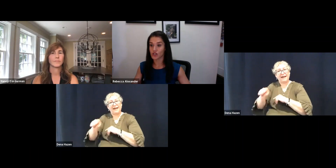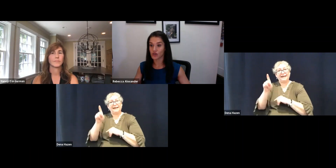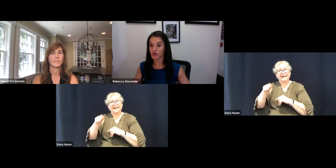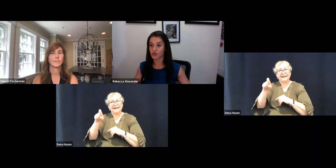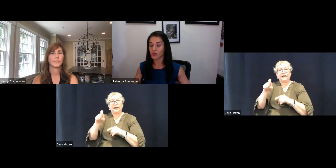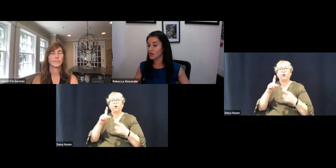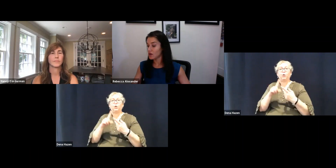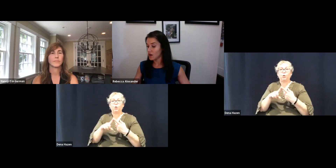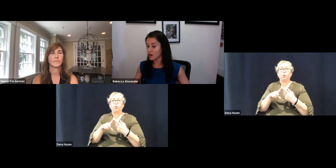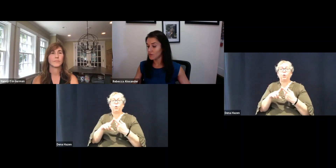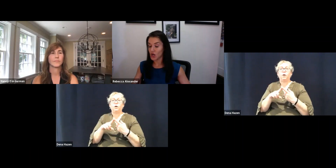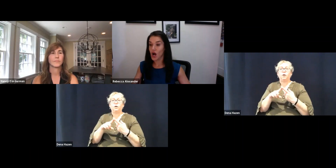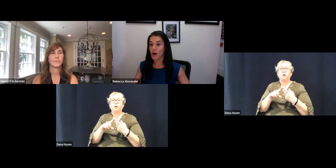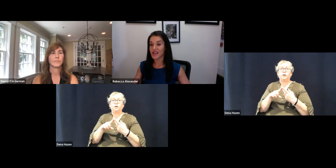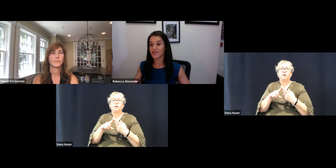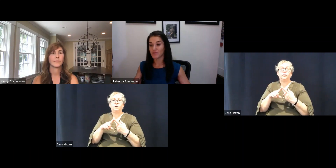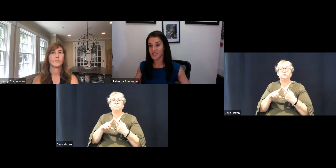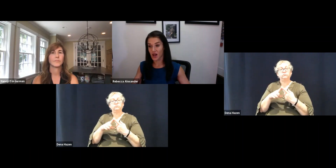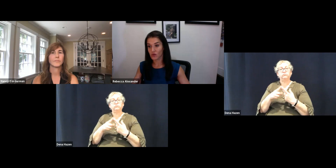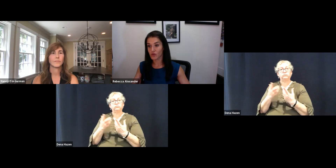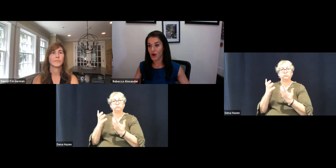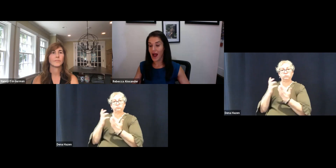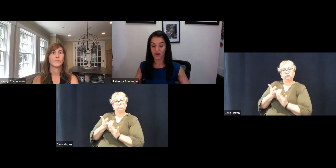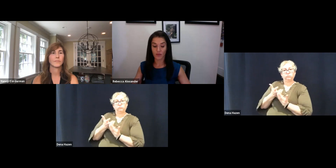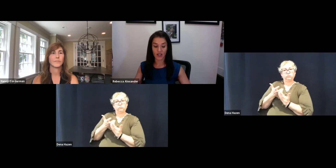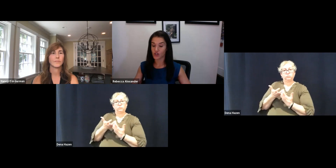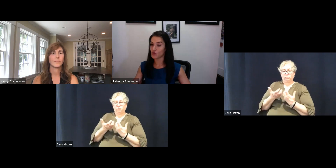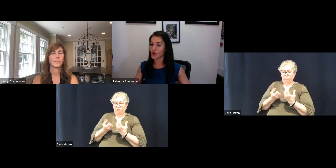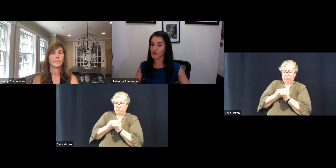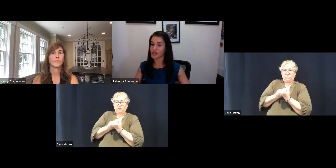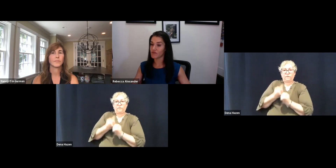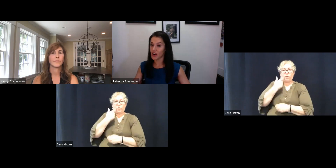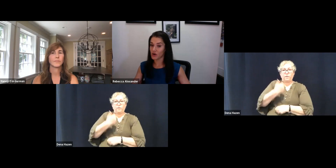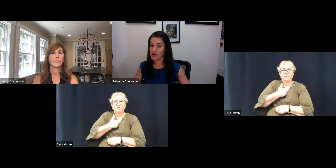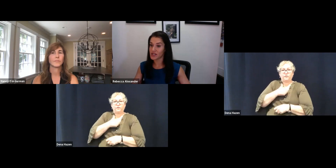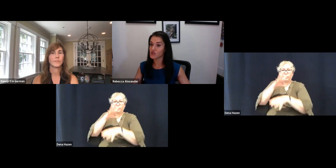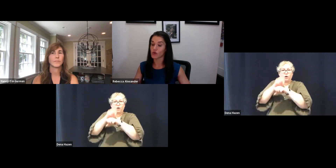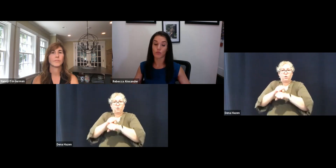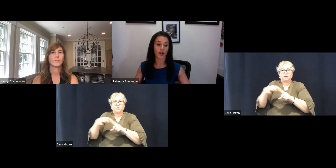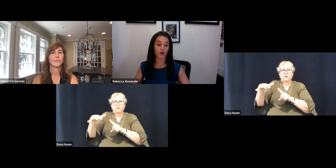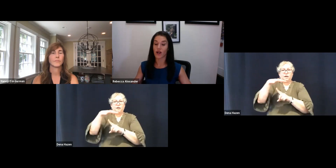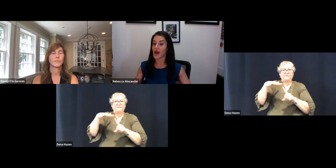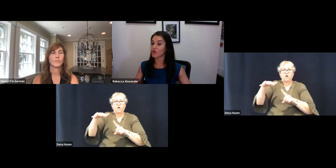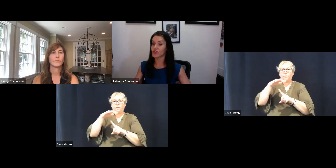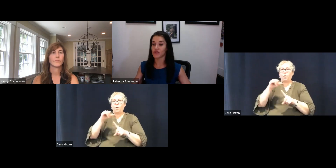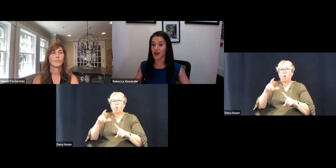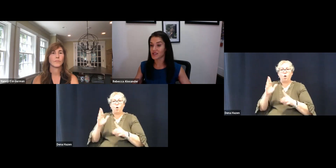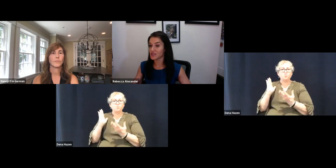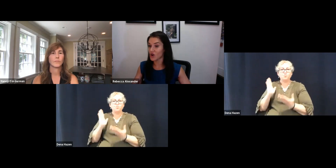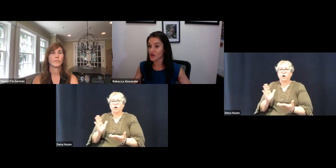to accommodate themselves or acclimate to whatever the environment is, or bring whatever the devices are